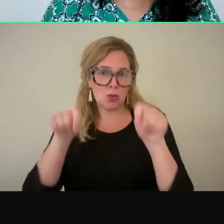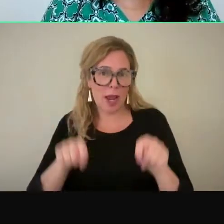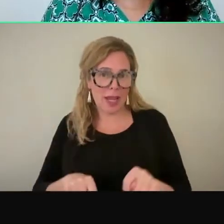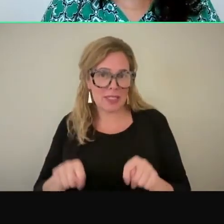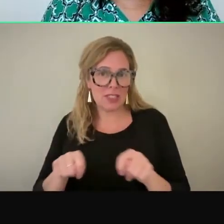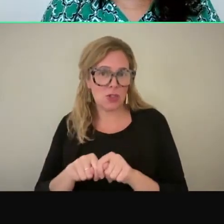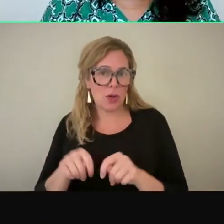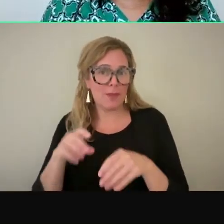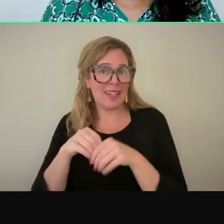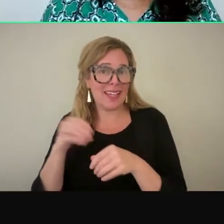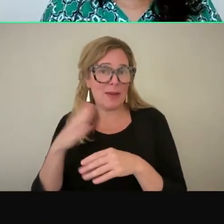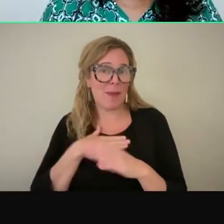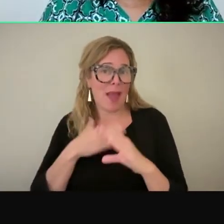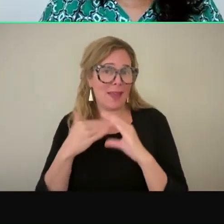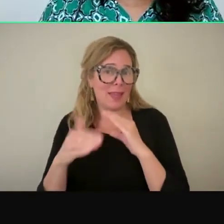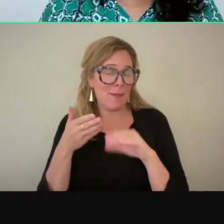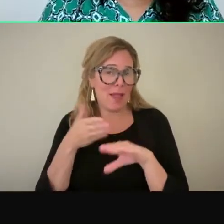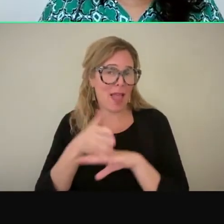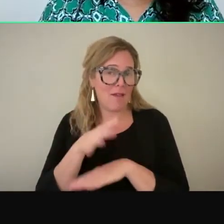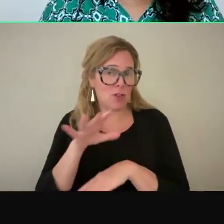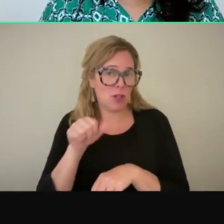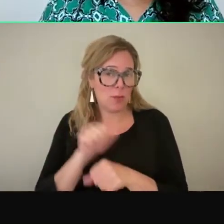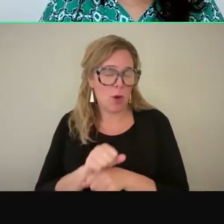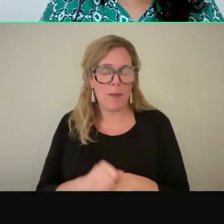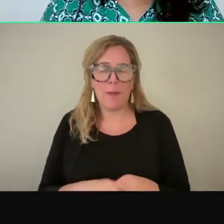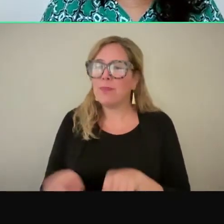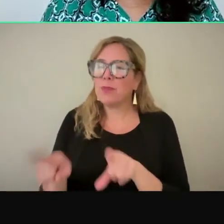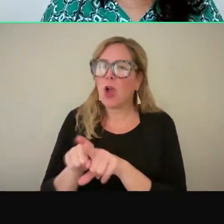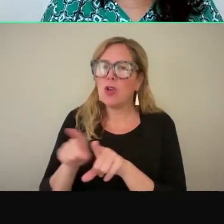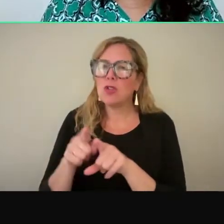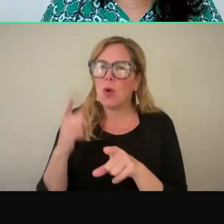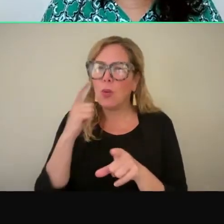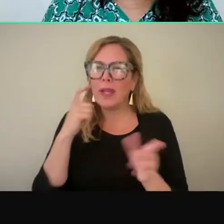another theme was family members wanting to update and give accurate responses